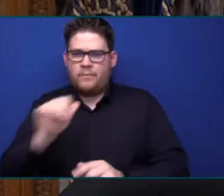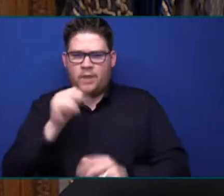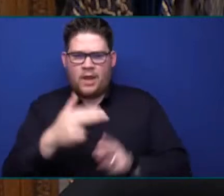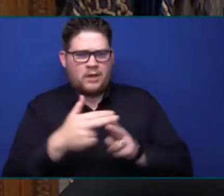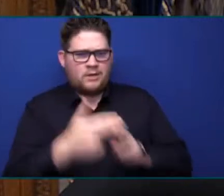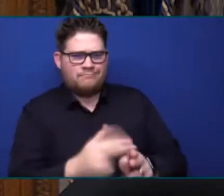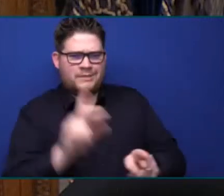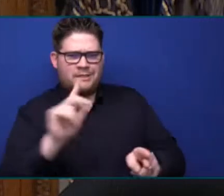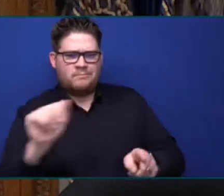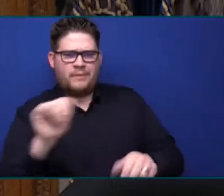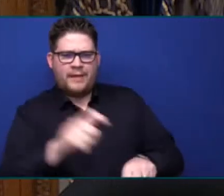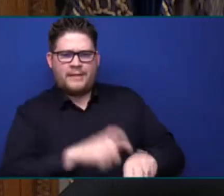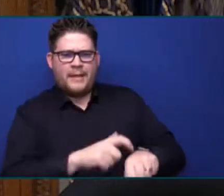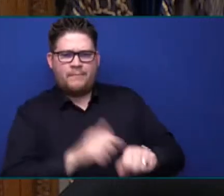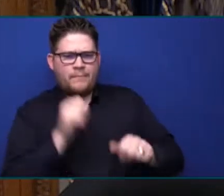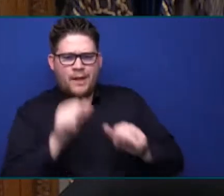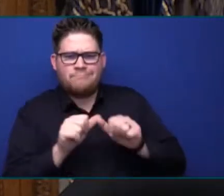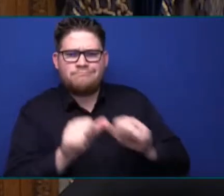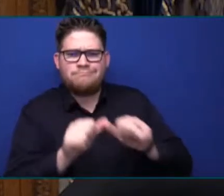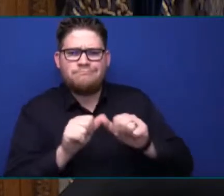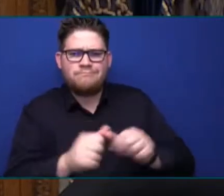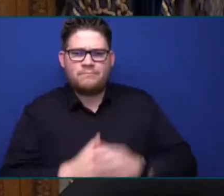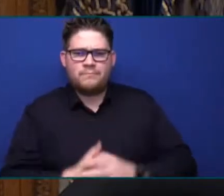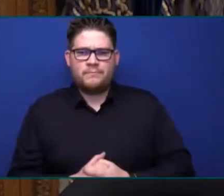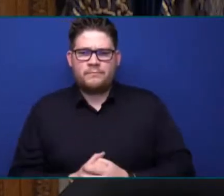We also know the severity of disabilities also varies greatly.